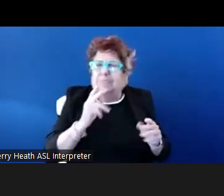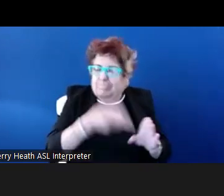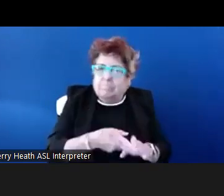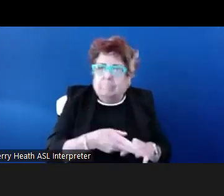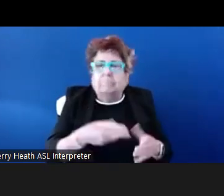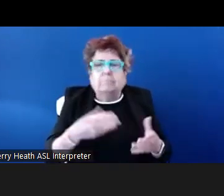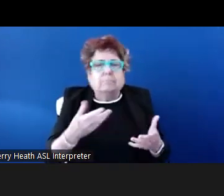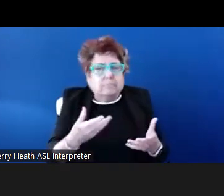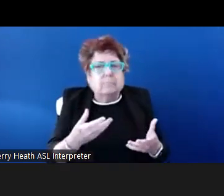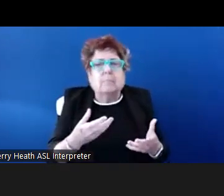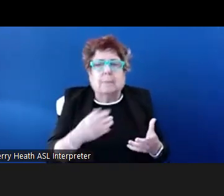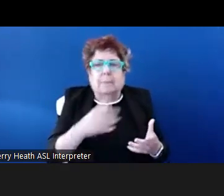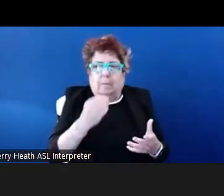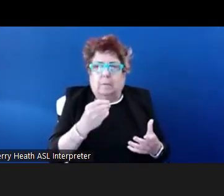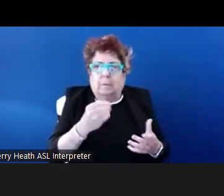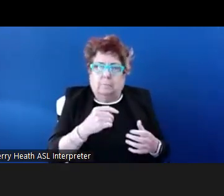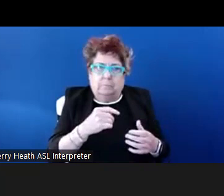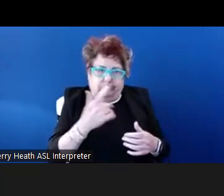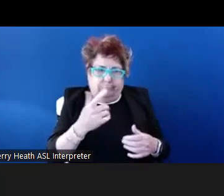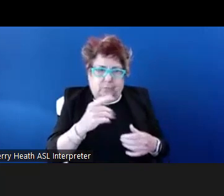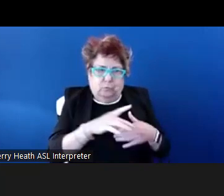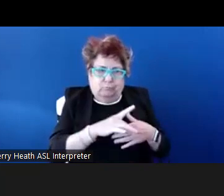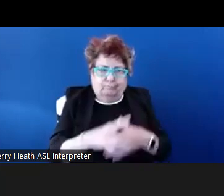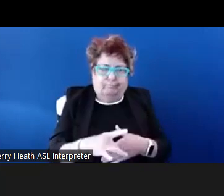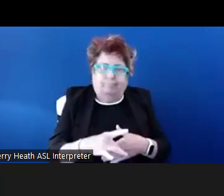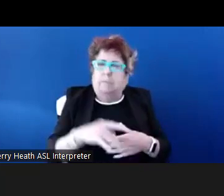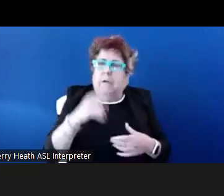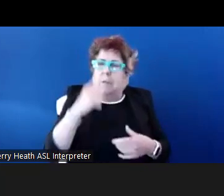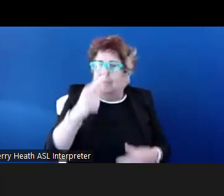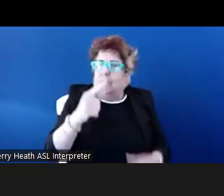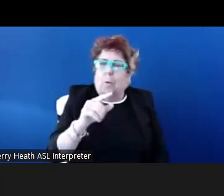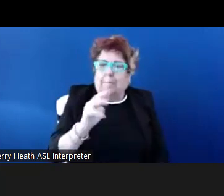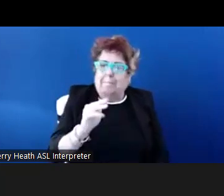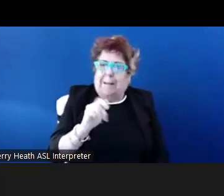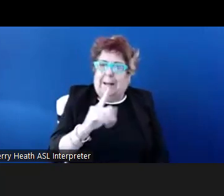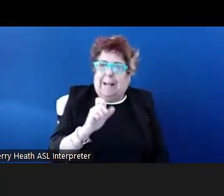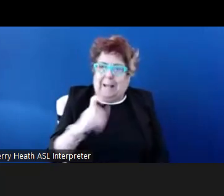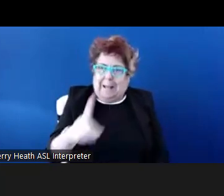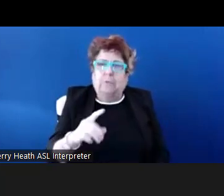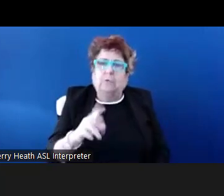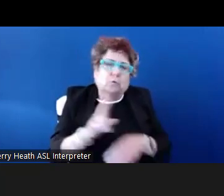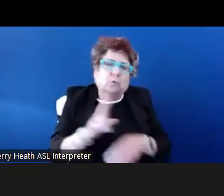services that people need to obtain and maintain their housing and to coordinate the Medicaid funded services